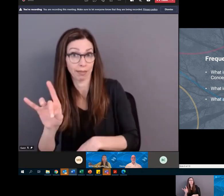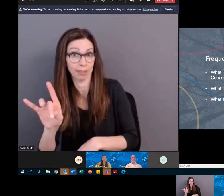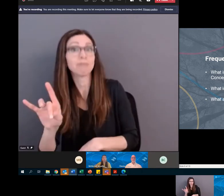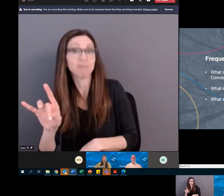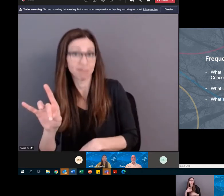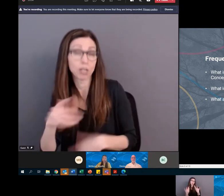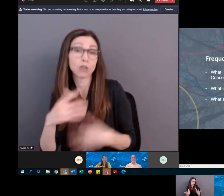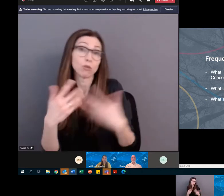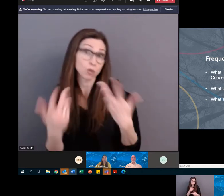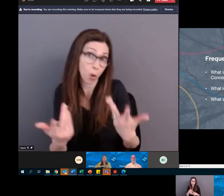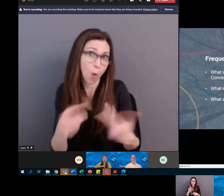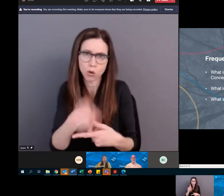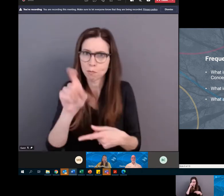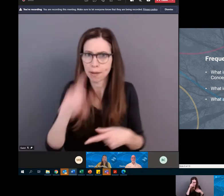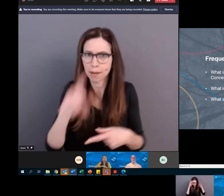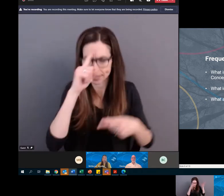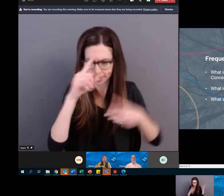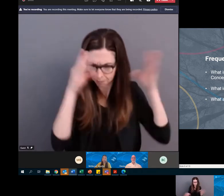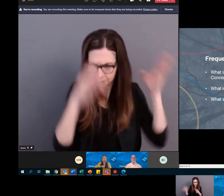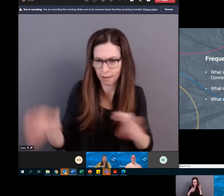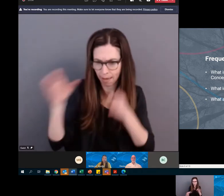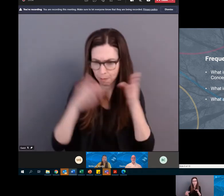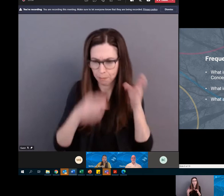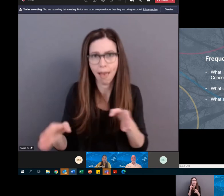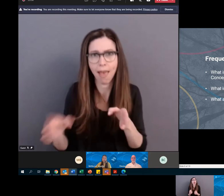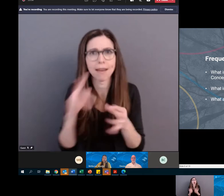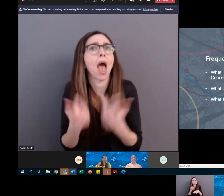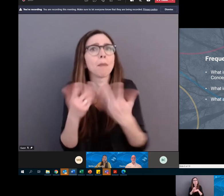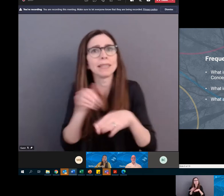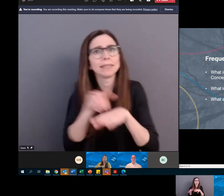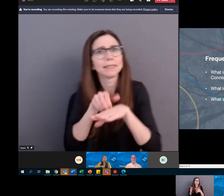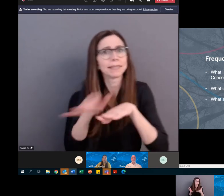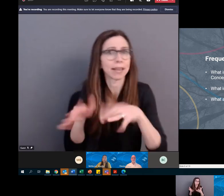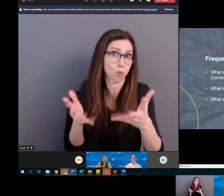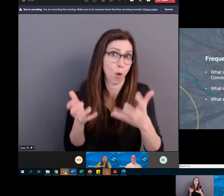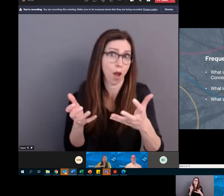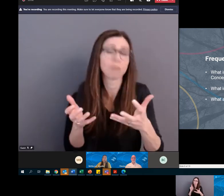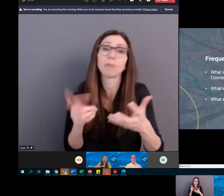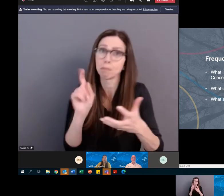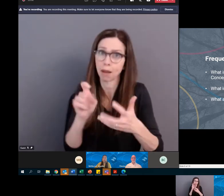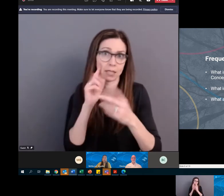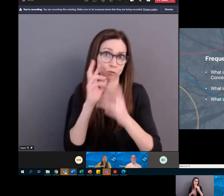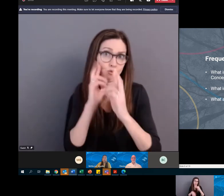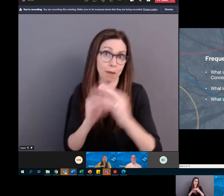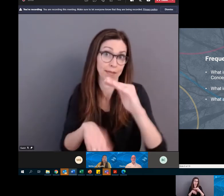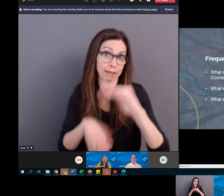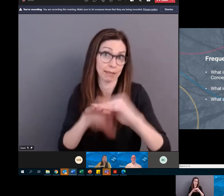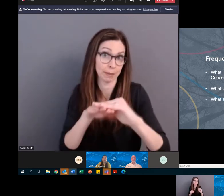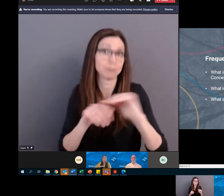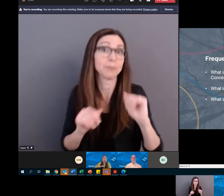wish to submit, taking into consideration these limits. It’s also important to note that each